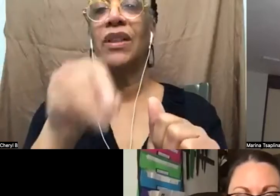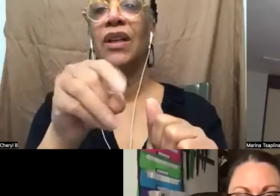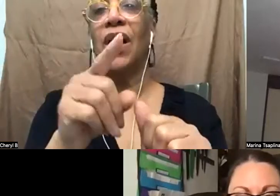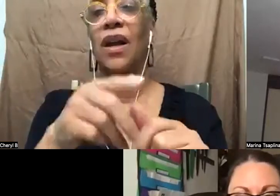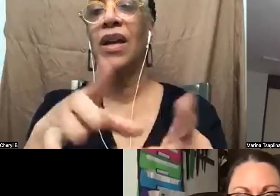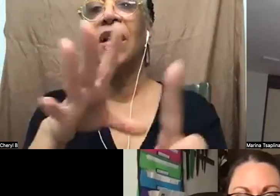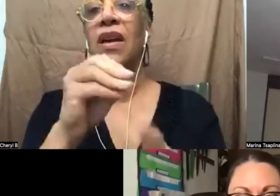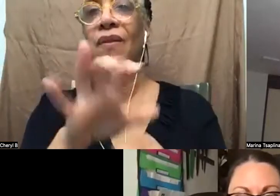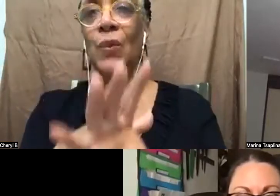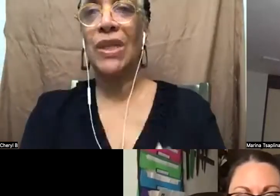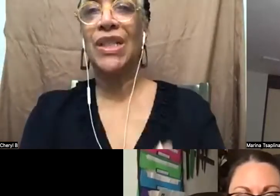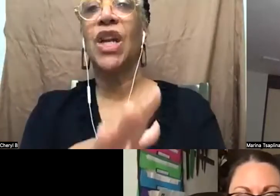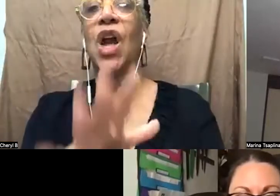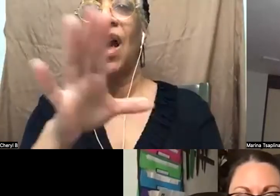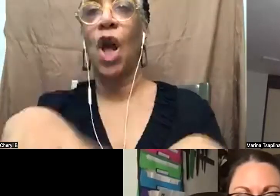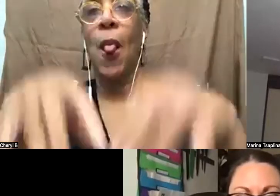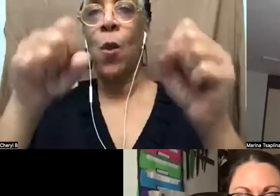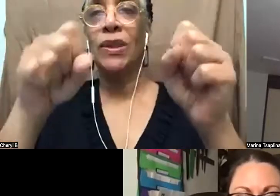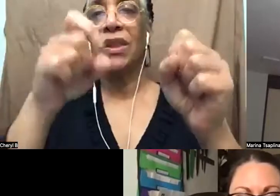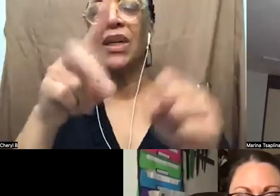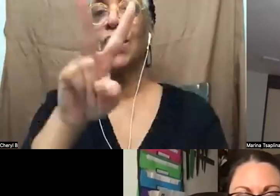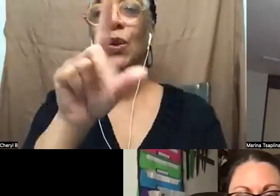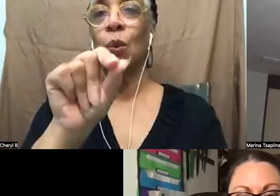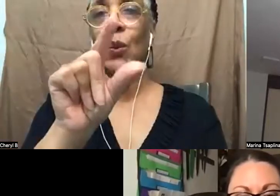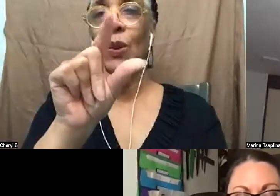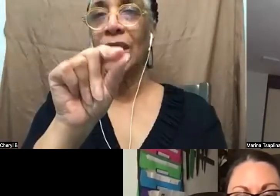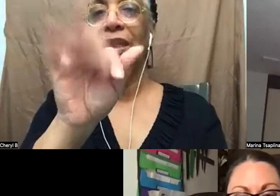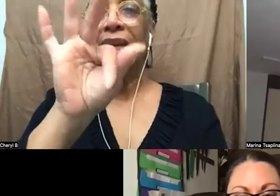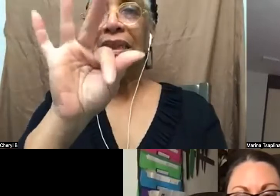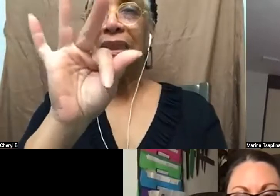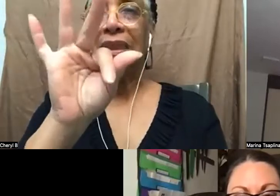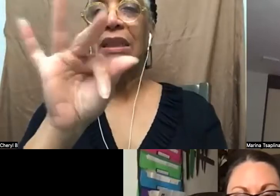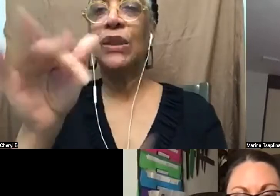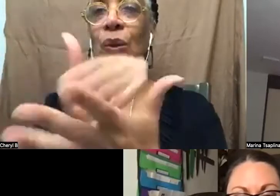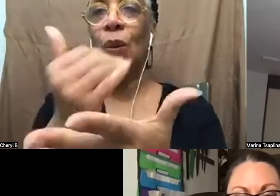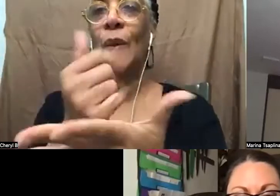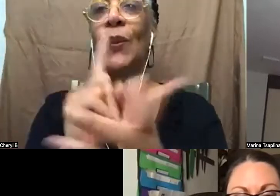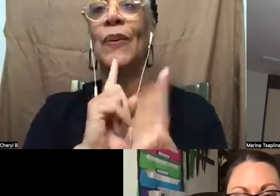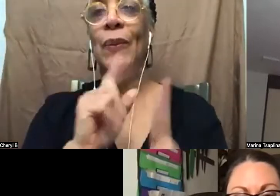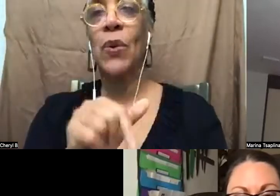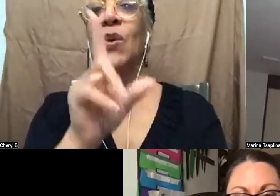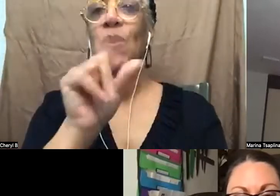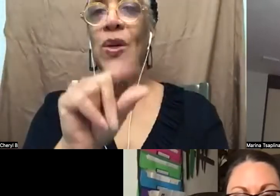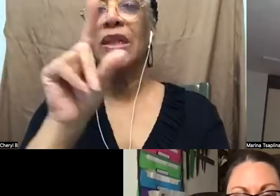and the 2019 New Economies Reporting Project and 20/20 Disability Futures Fellow.